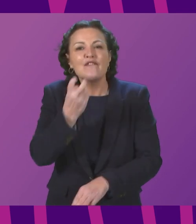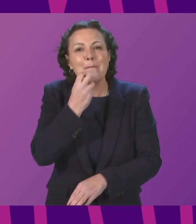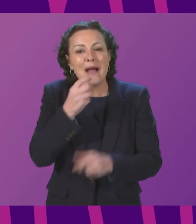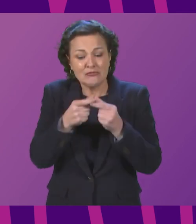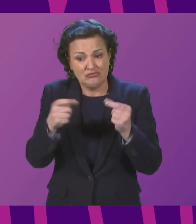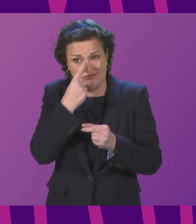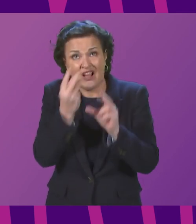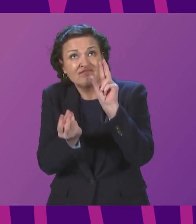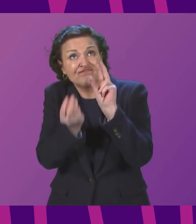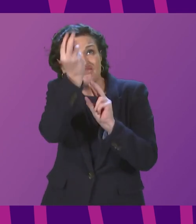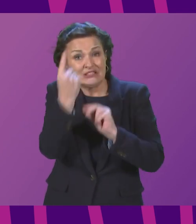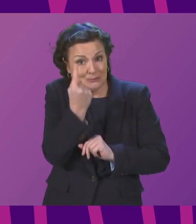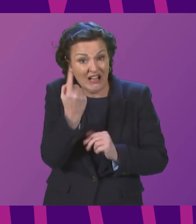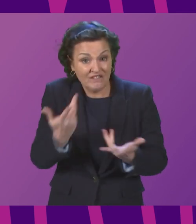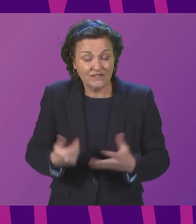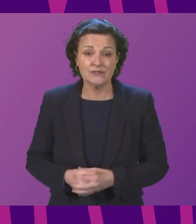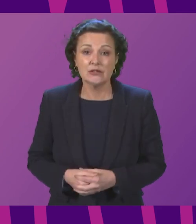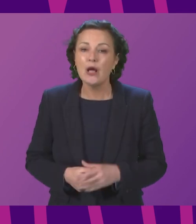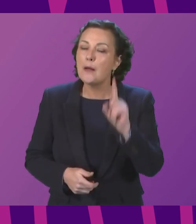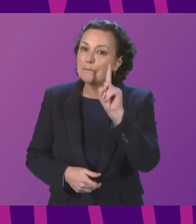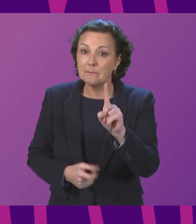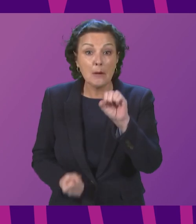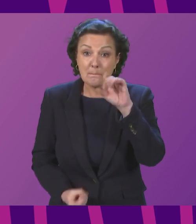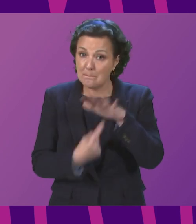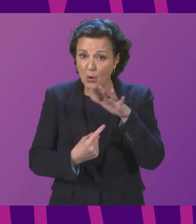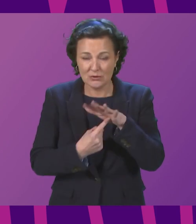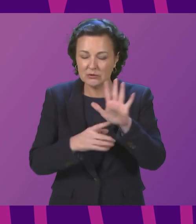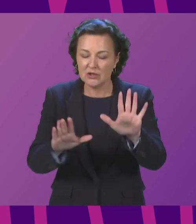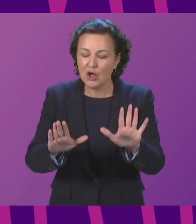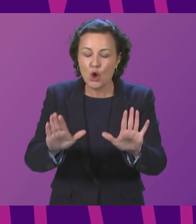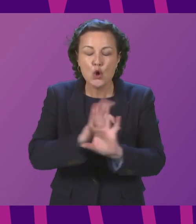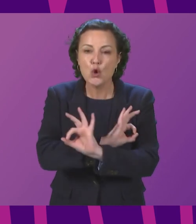themselves. The important thing is that nobody will be breaking the law or criminalised if